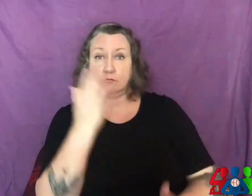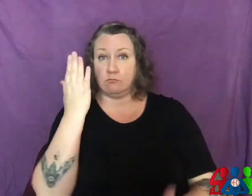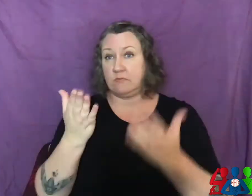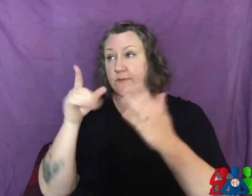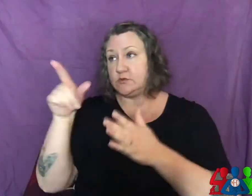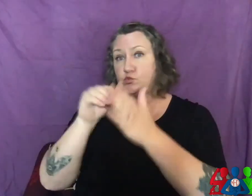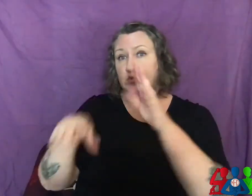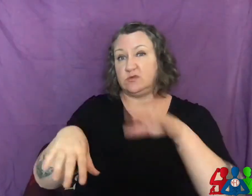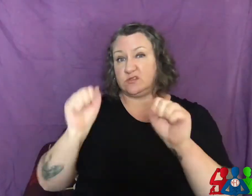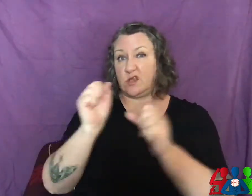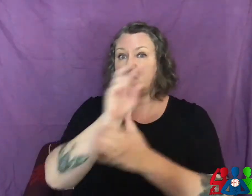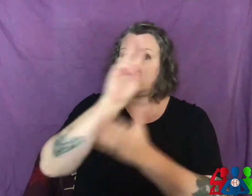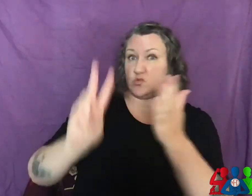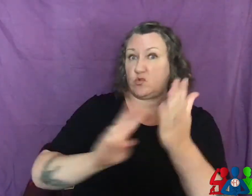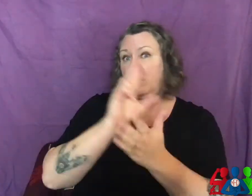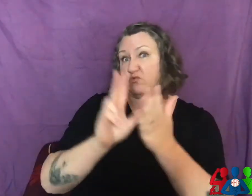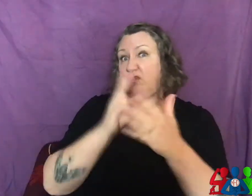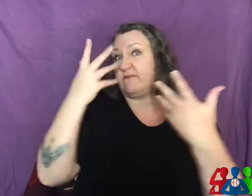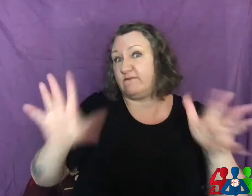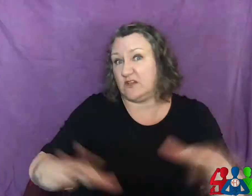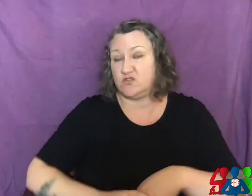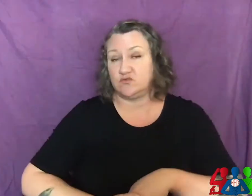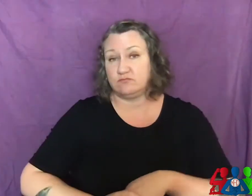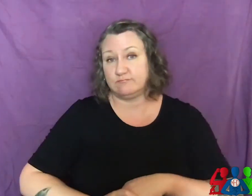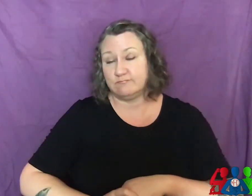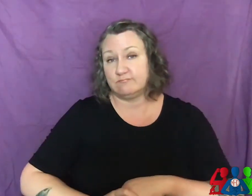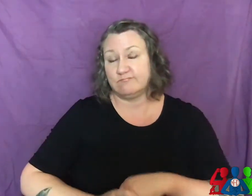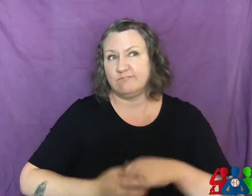think that an assignment will take five or ten minutes to finish, whereas a student will